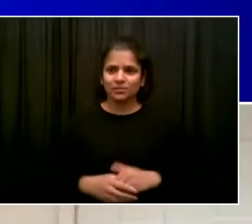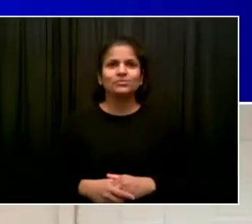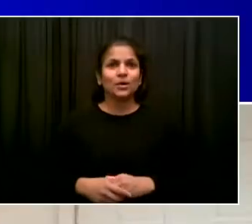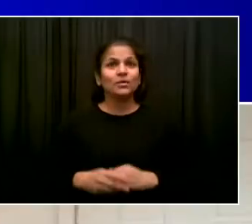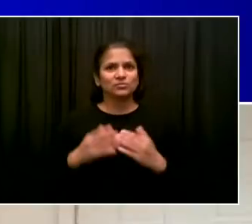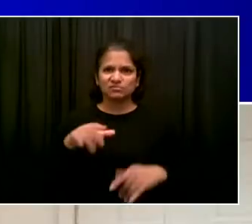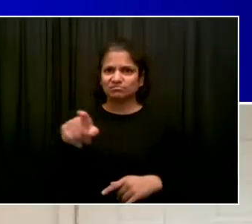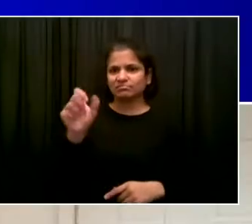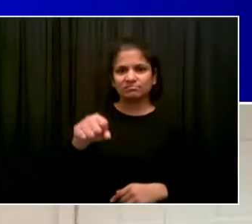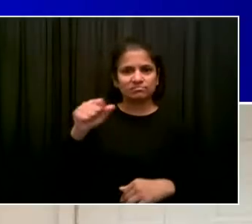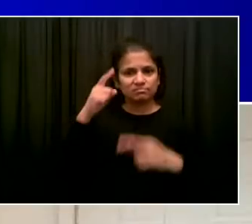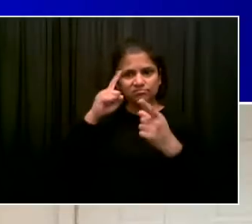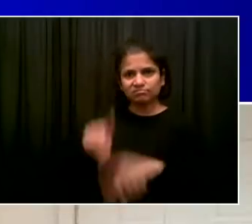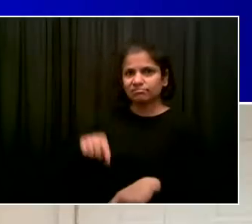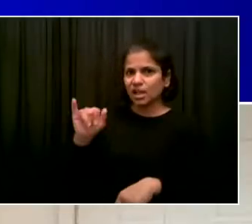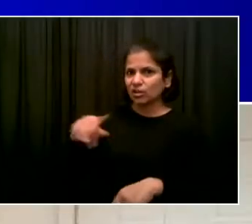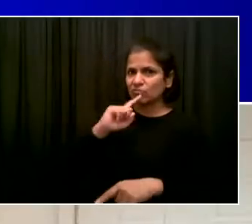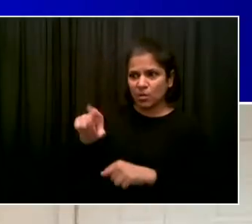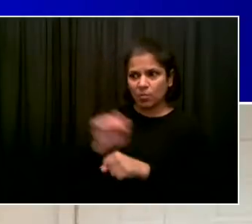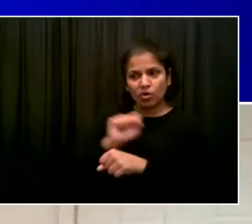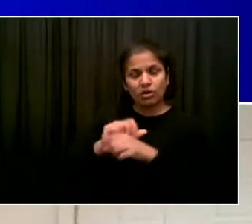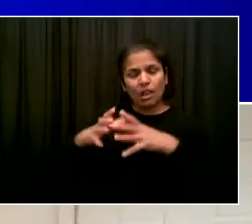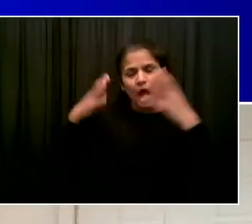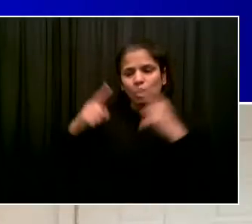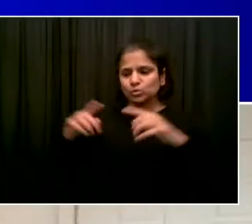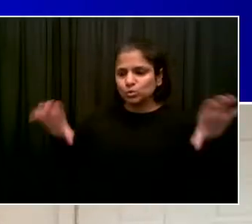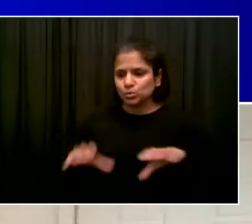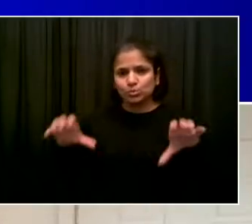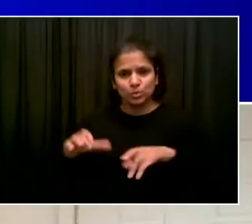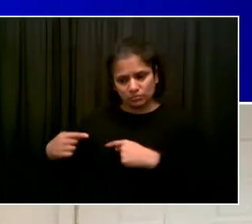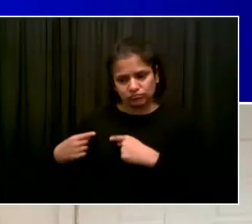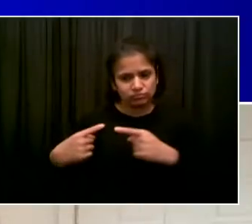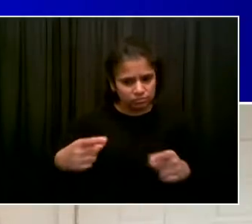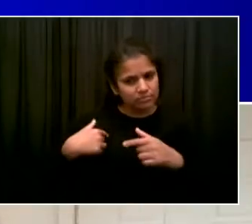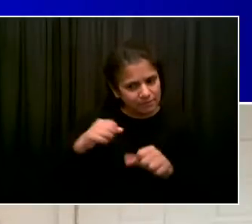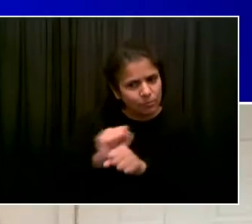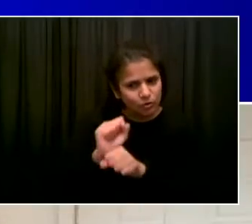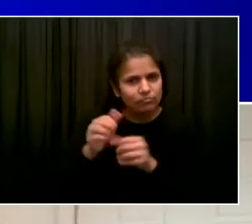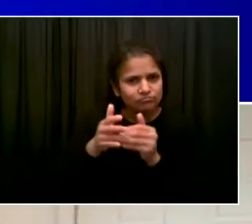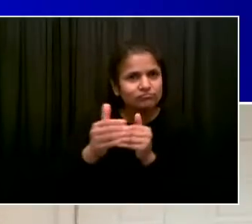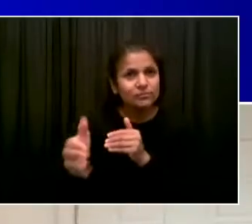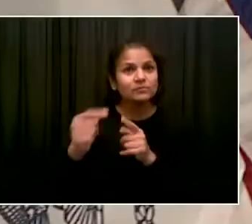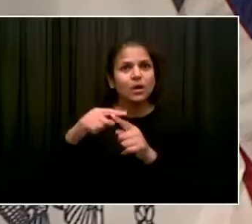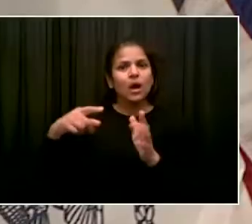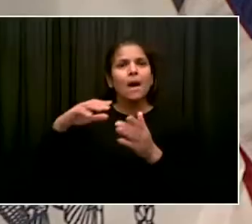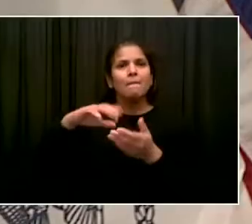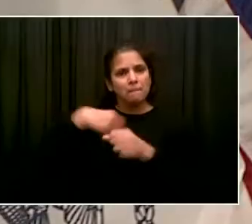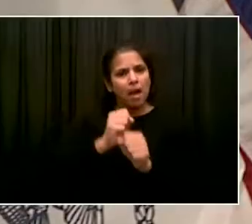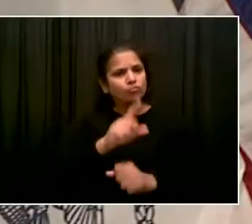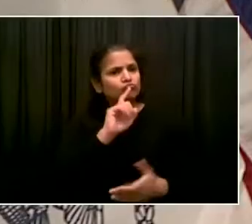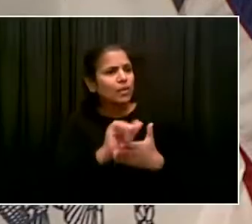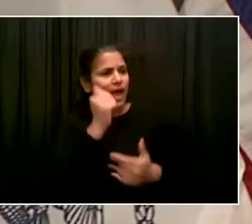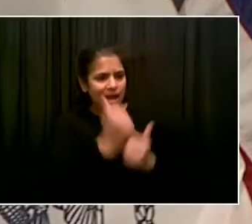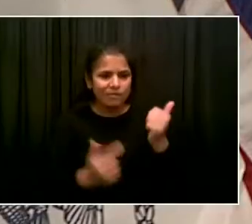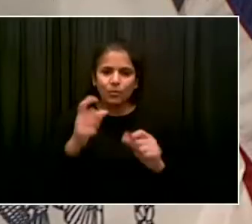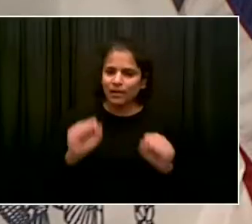THE RAIN POURED RAIN RANT BOARD. THERE'S STILL A LO TOF FOUNDATIONAL